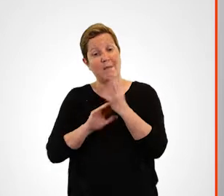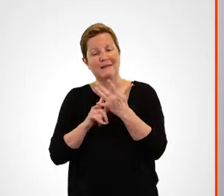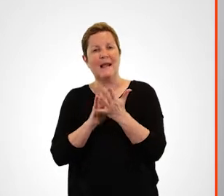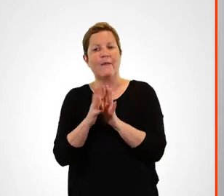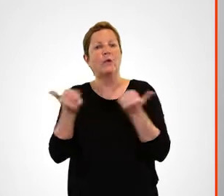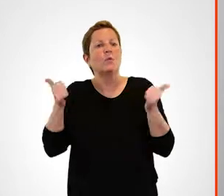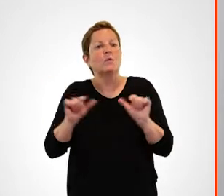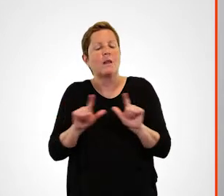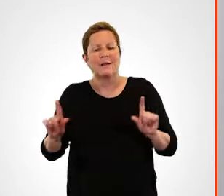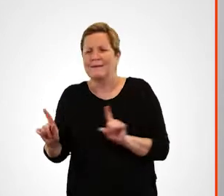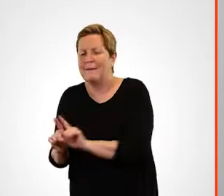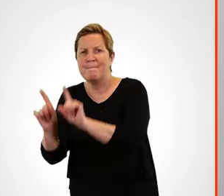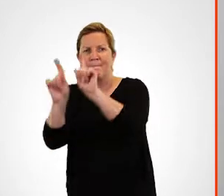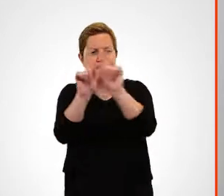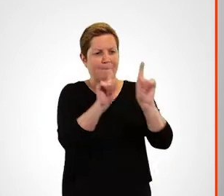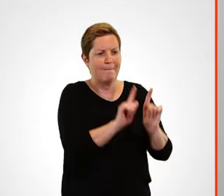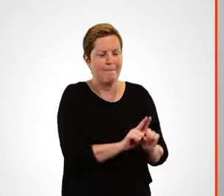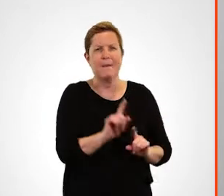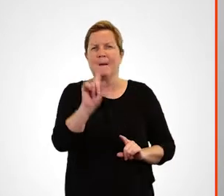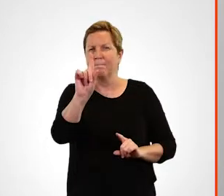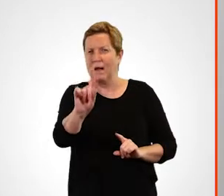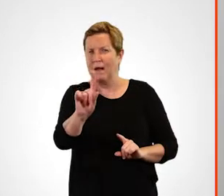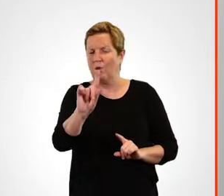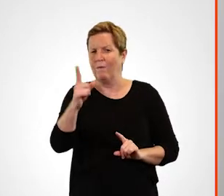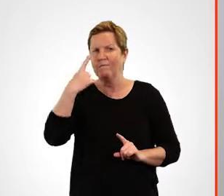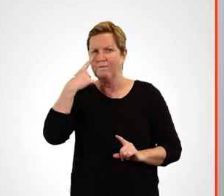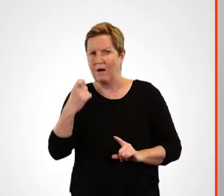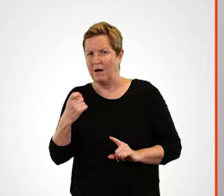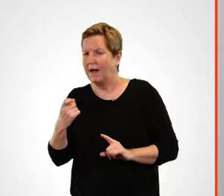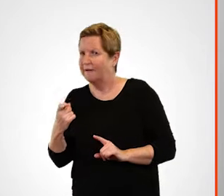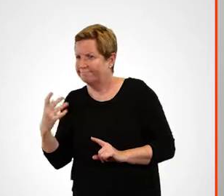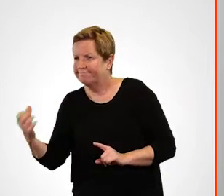One of them is that the children who are delayed in their language